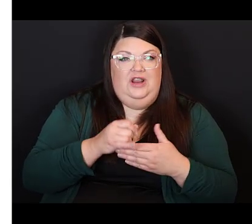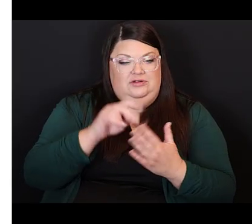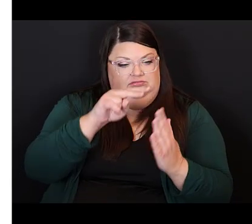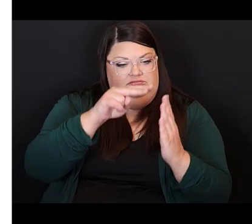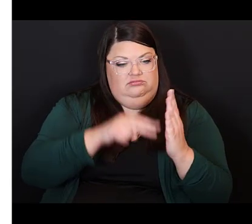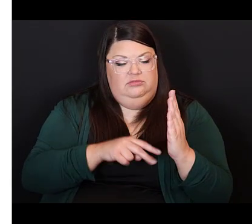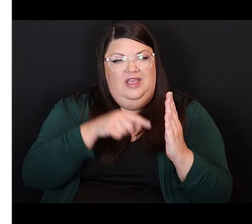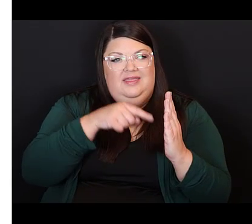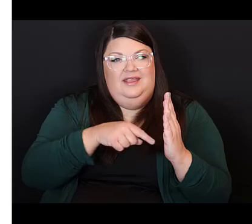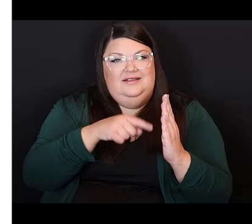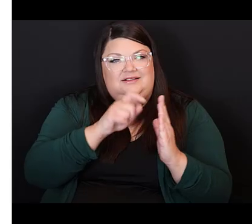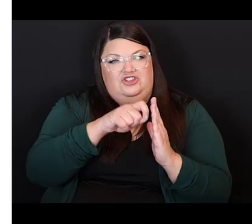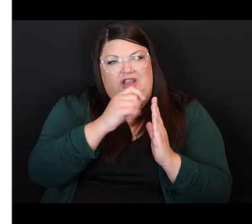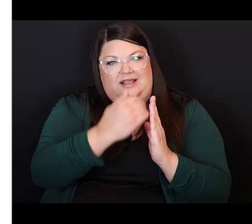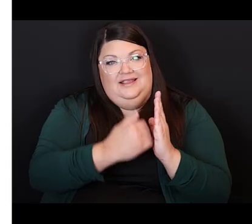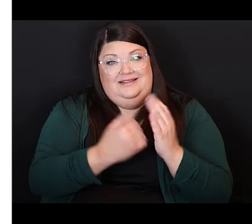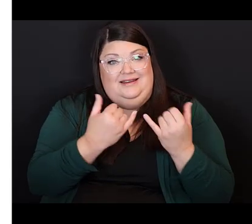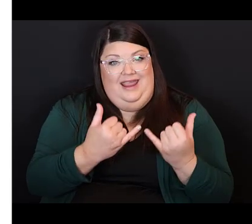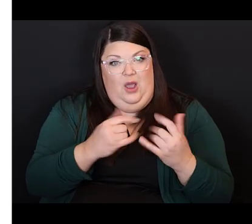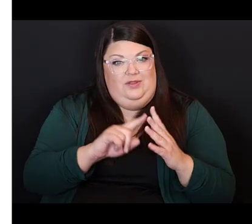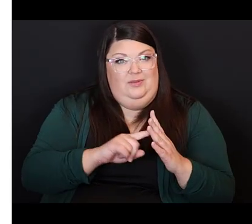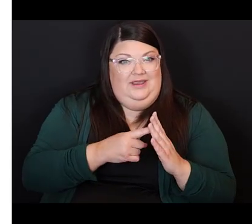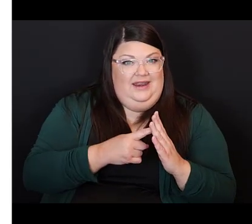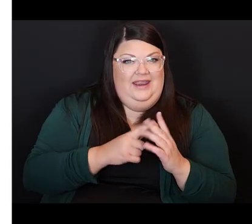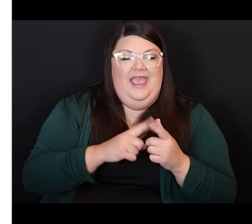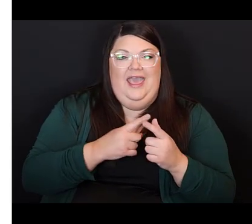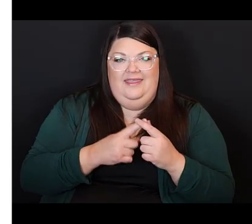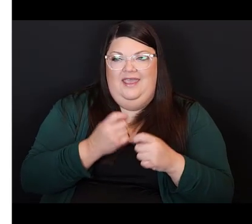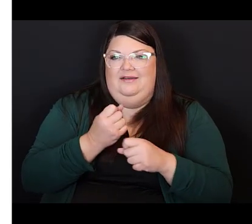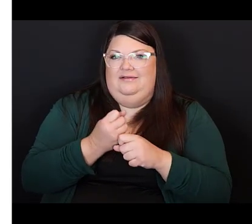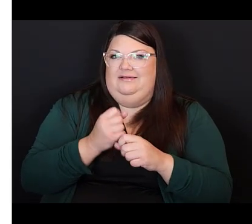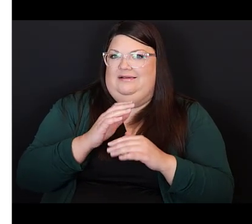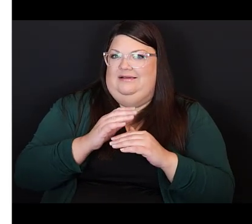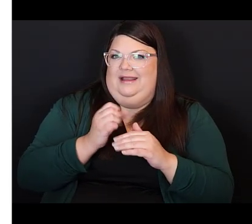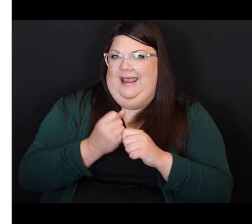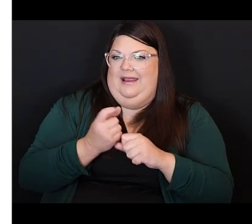project to go through this checklist now at the start of enrollment, and then at least